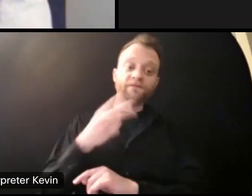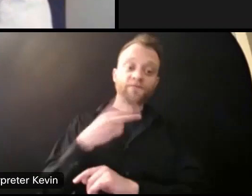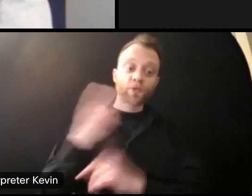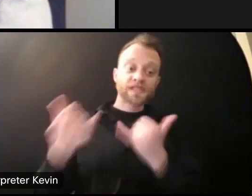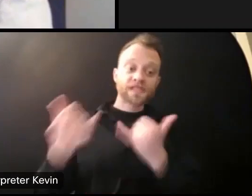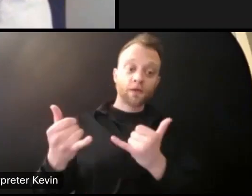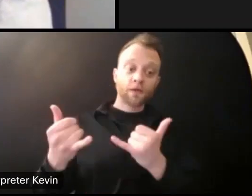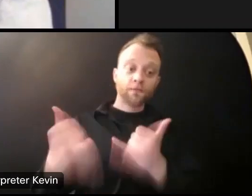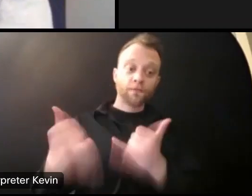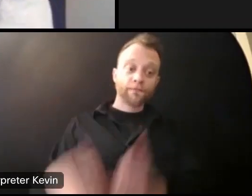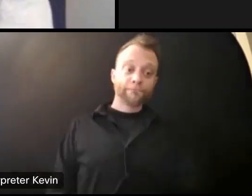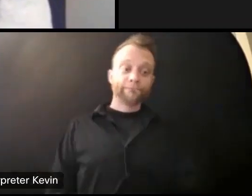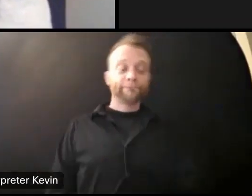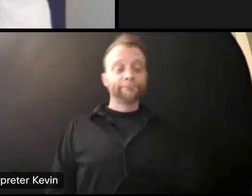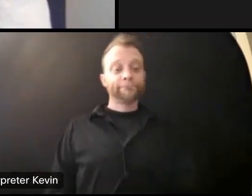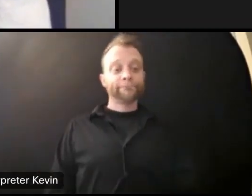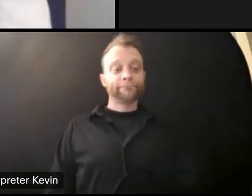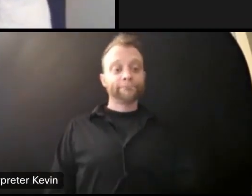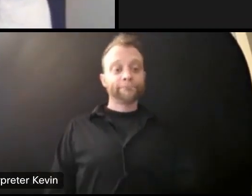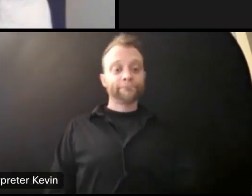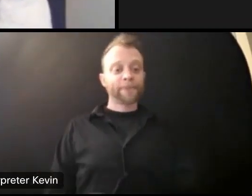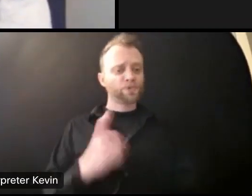You had a question? You just took your hand down.